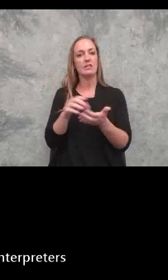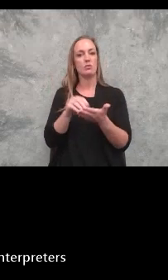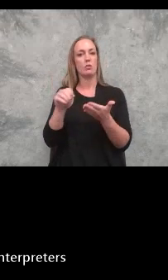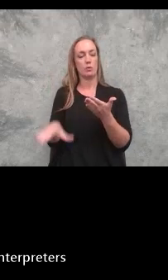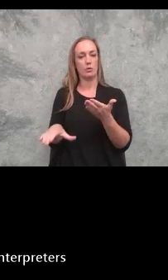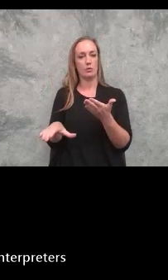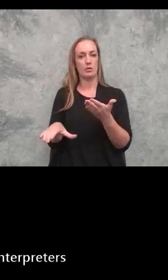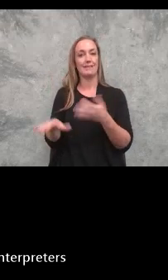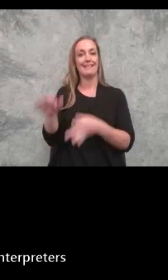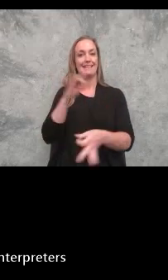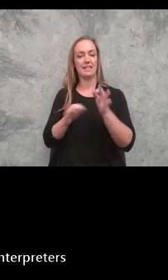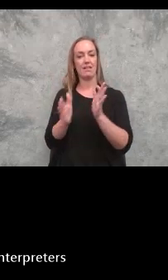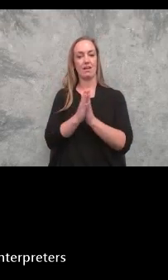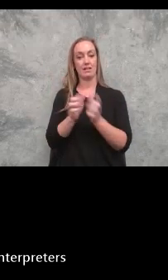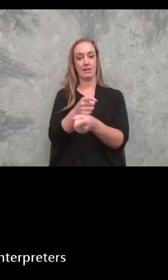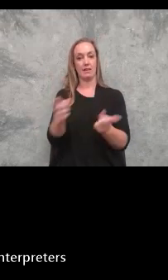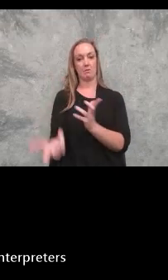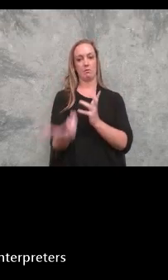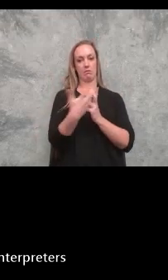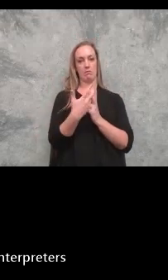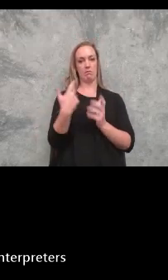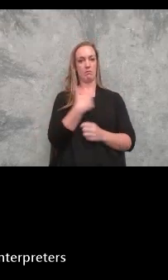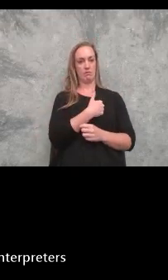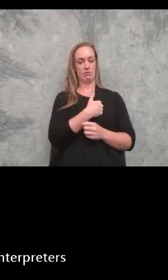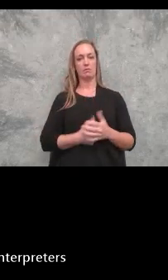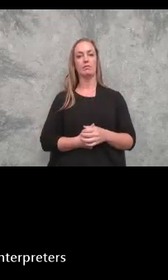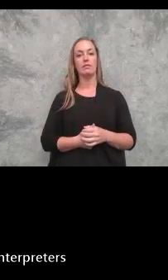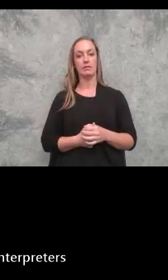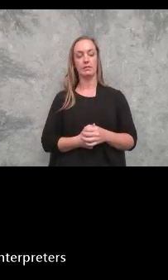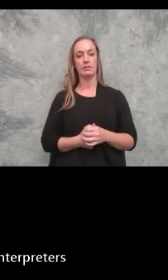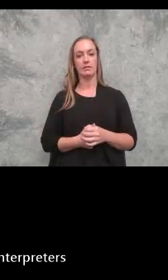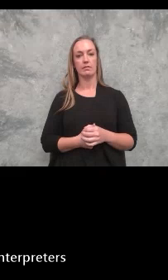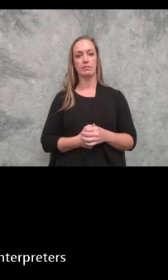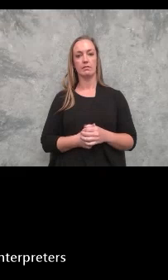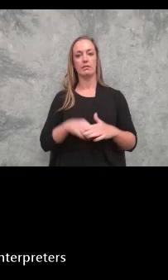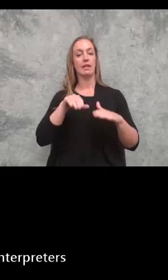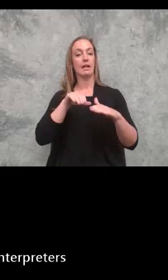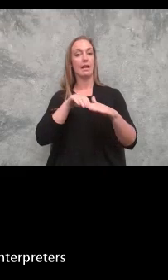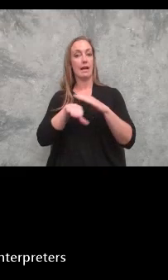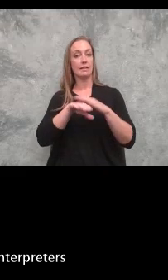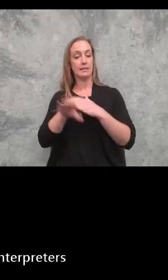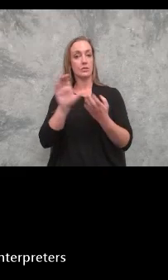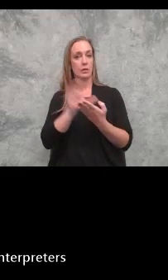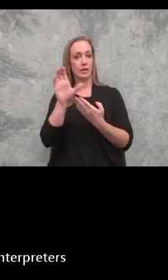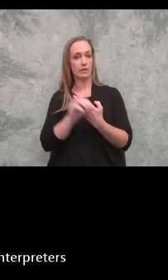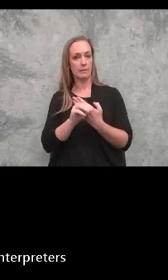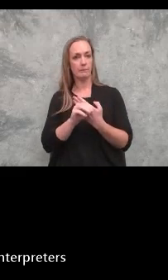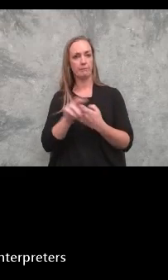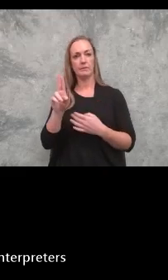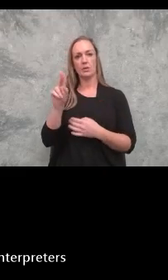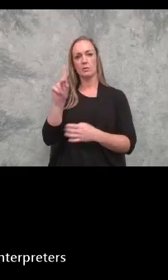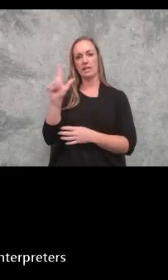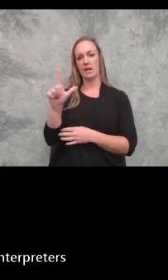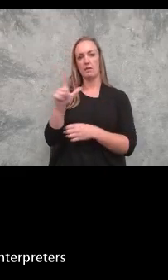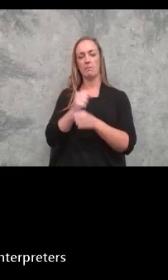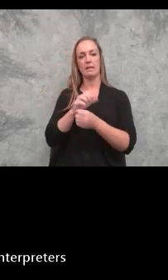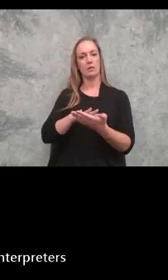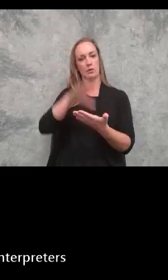adapt to the teaching. Access to the curriculum: UDL makes learning more accessible in general